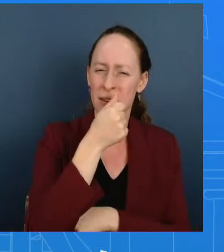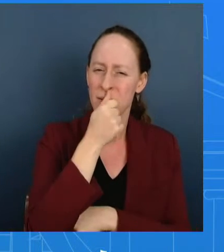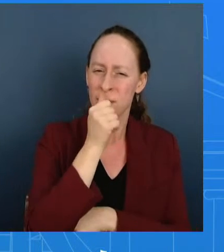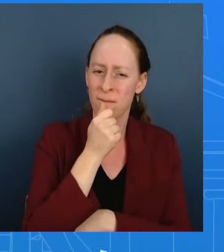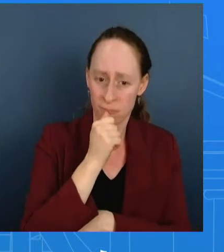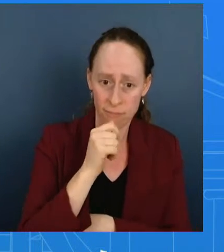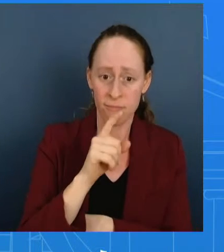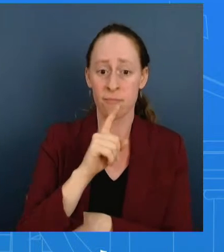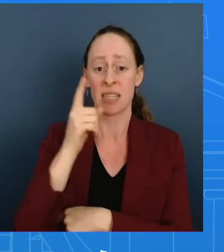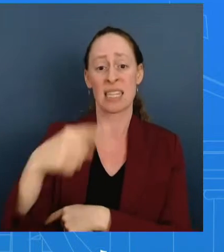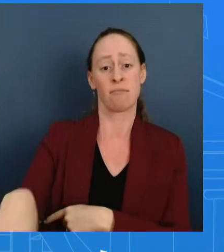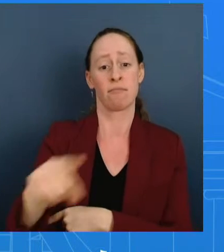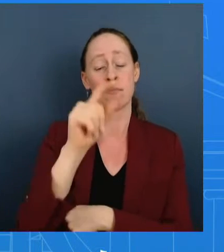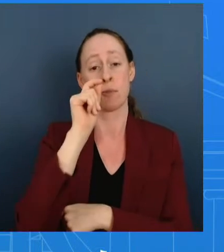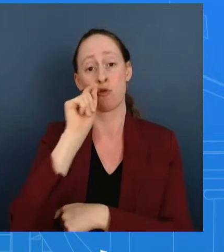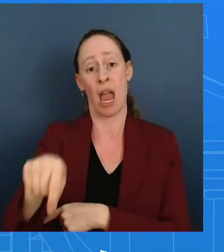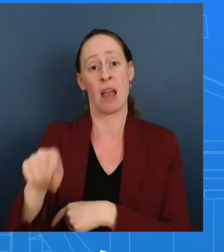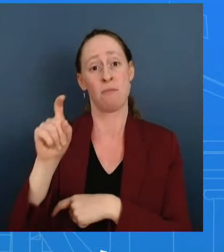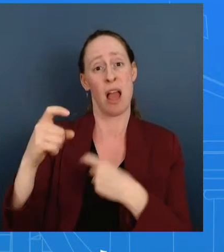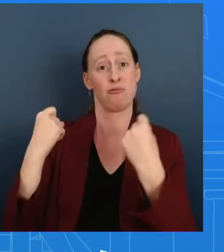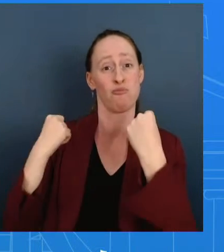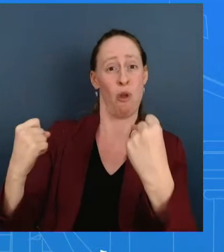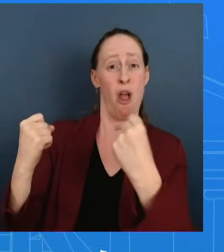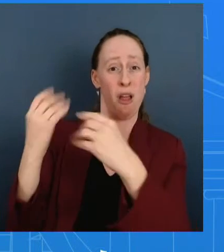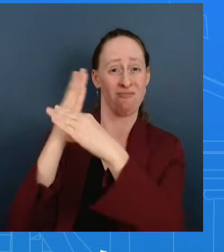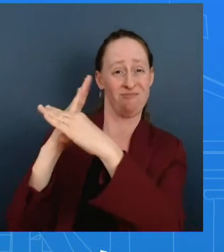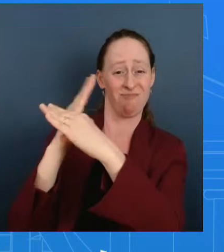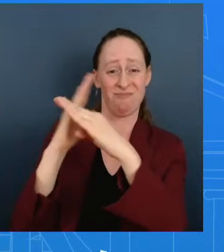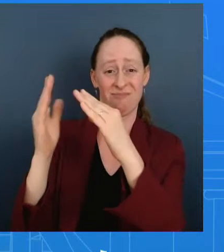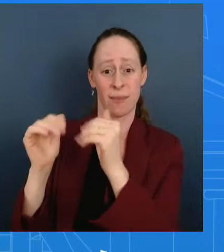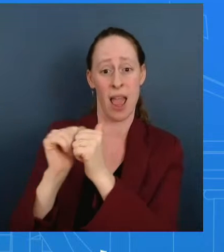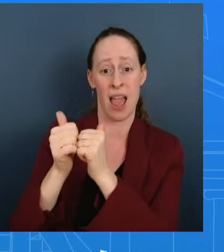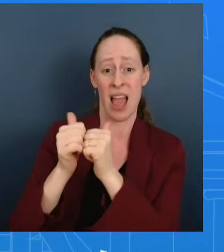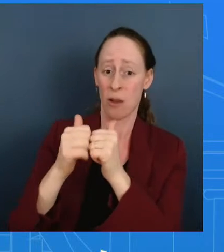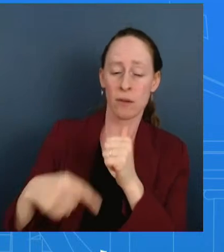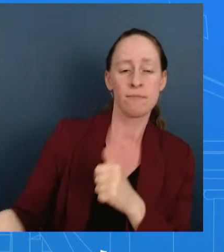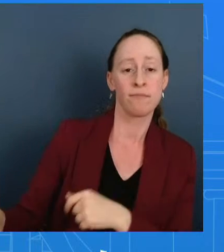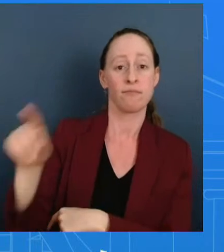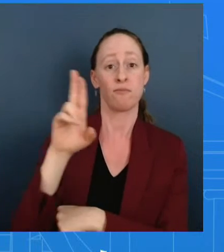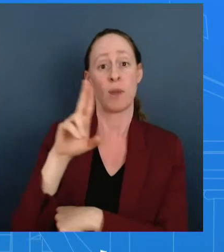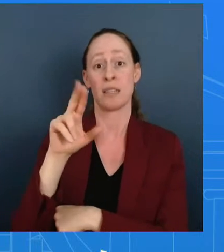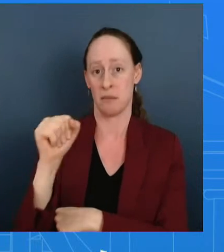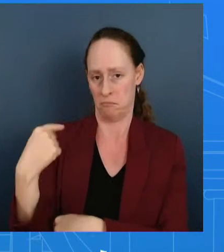Allies will have several big announcements at this week's summit. And the NATO Alloance [Alliance] will announce significant new steps to strengthen